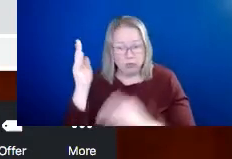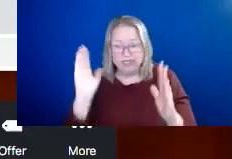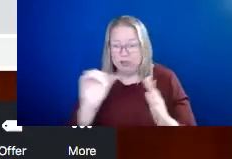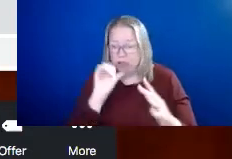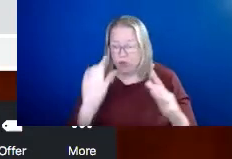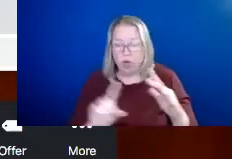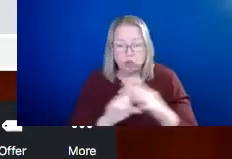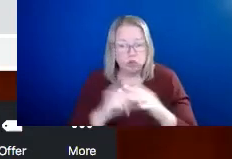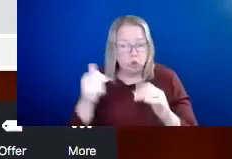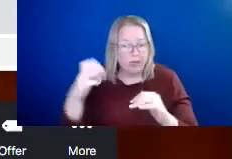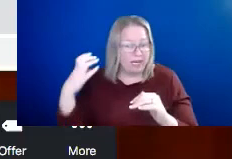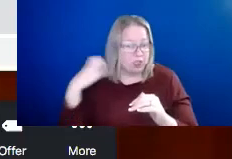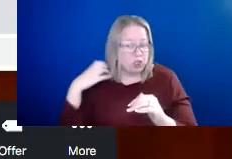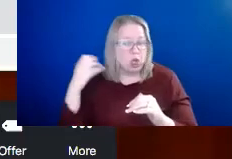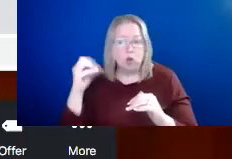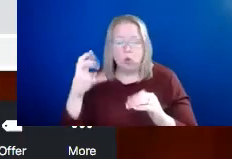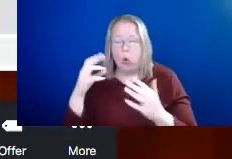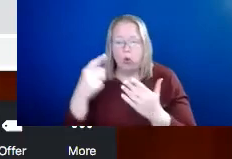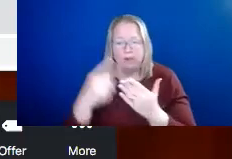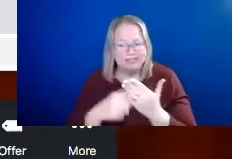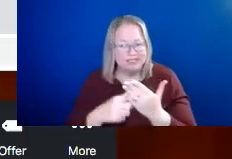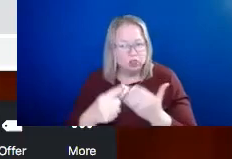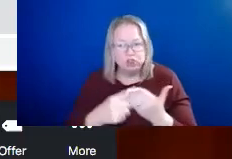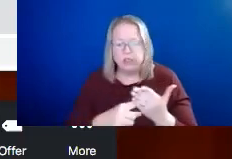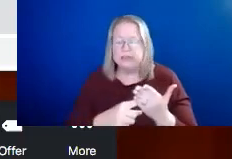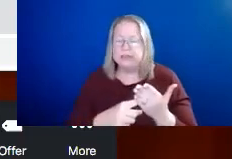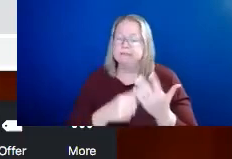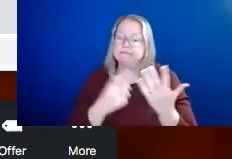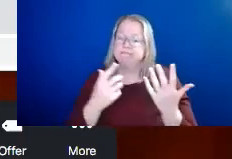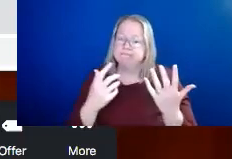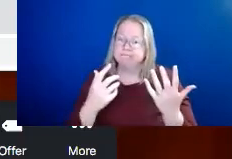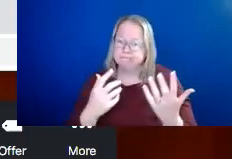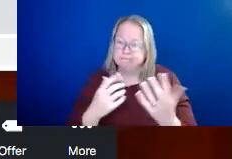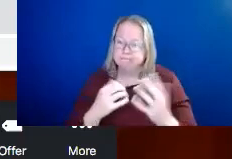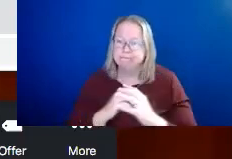chair or a discussant 12:48:46 , is without